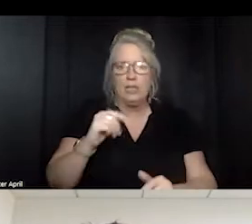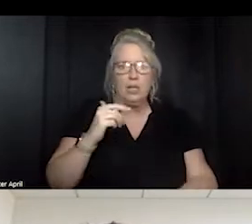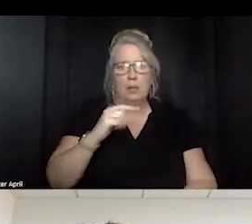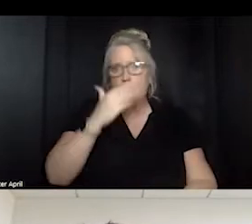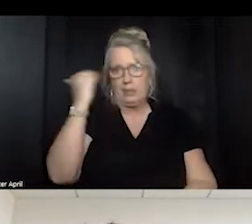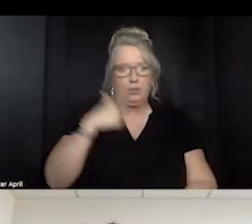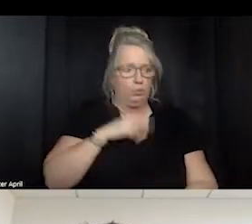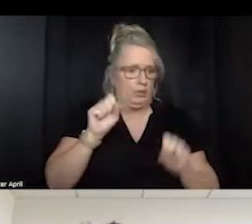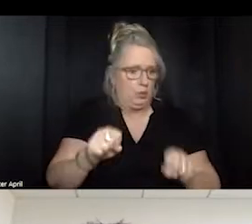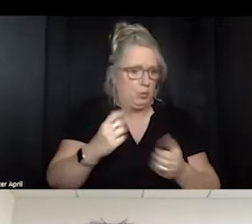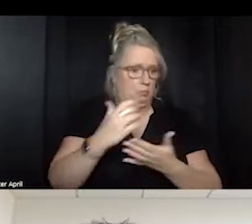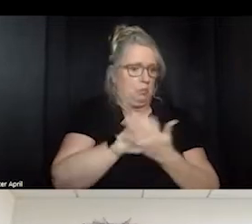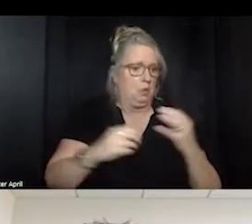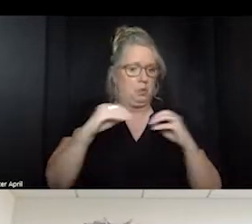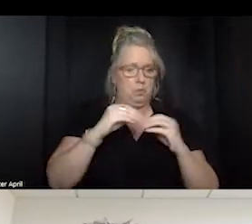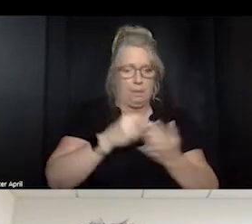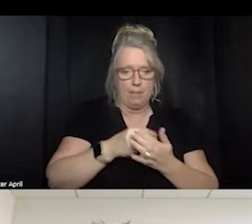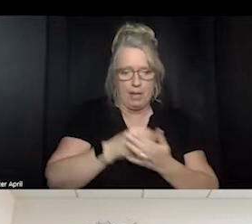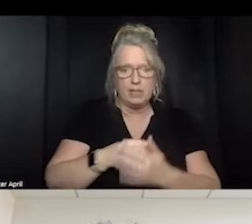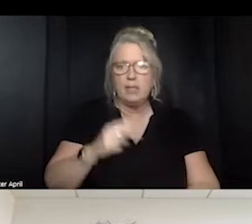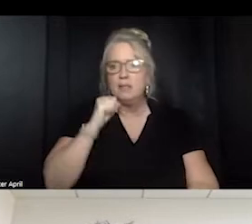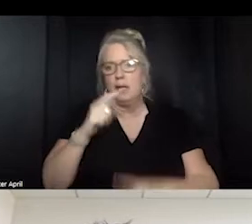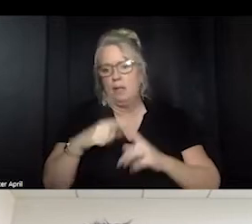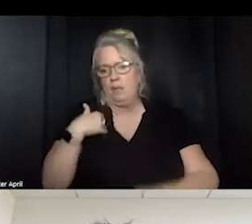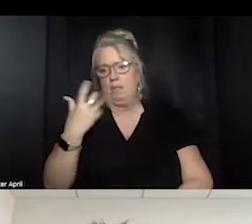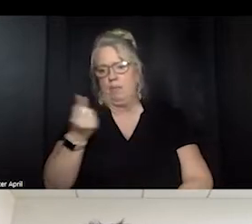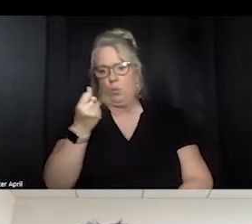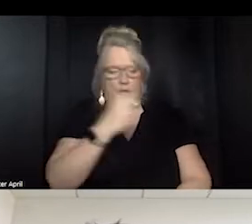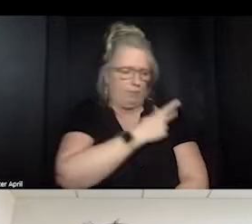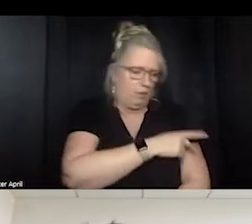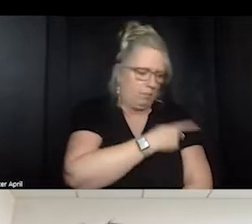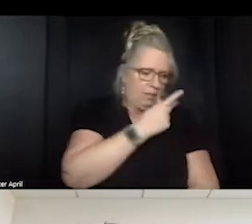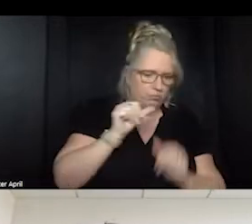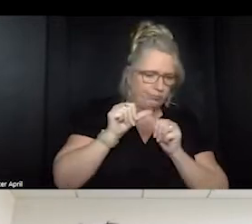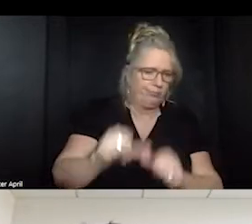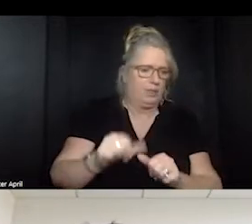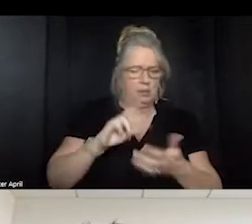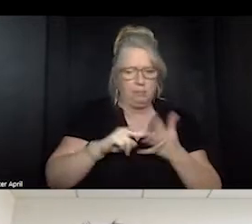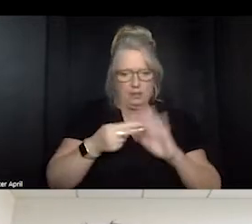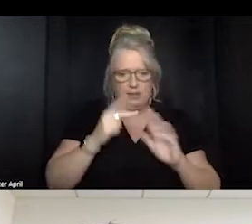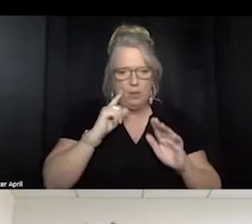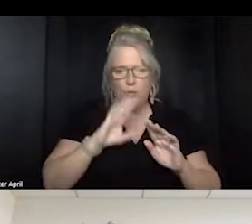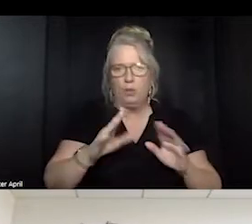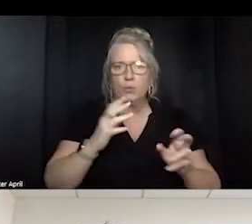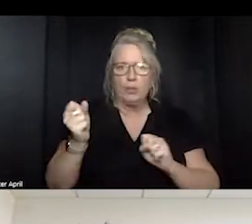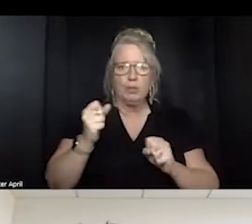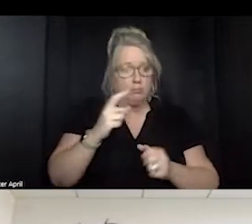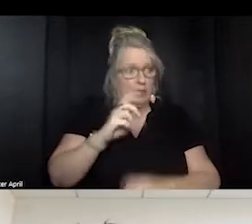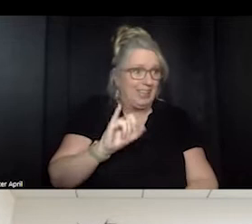LITTLE MORE MONEY. DIDN'T MEAN HOLDING ON TO PATIENT LONGER OR LETTING THEM GO QUICKER, UNLESS THAT'S WHAT THE PATIENT NEEDED.